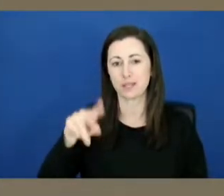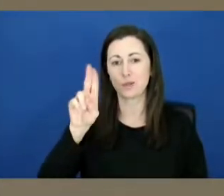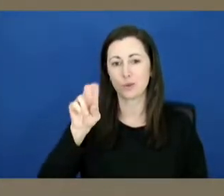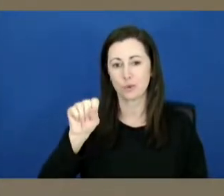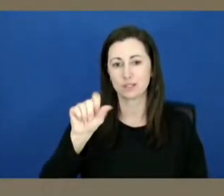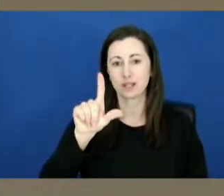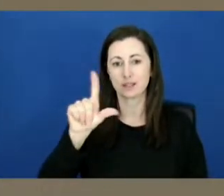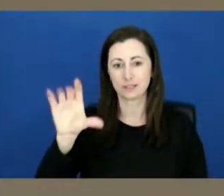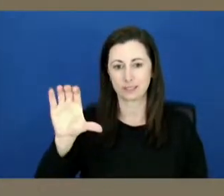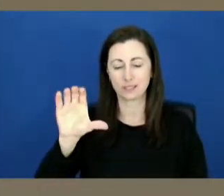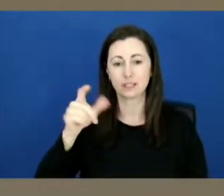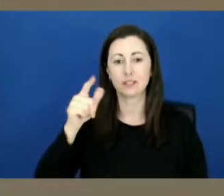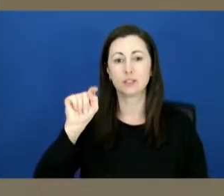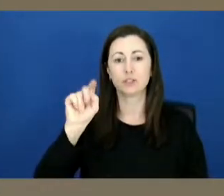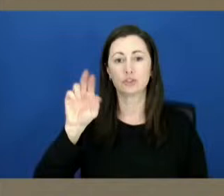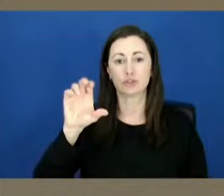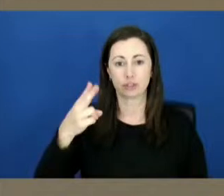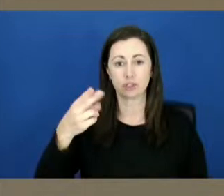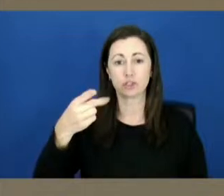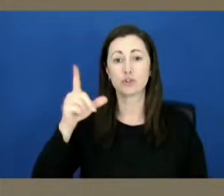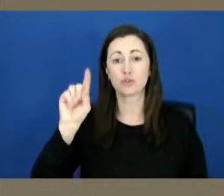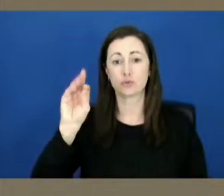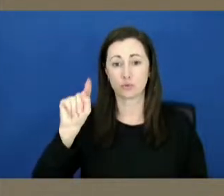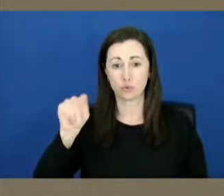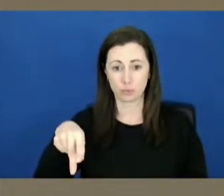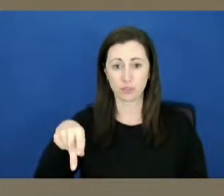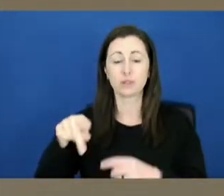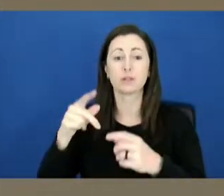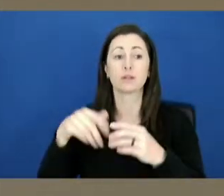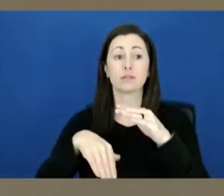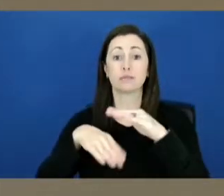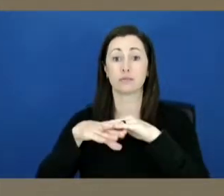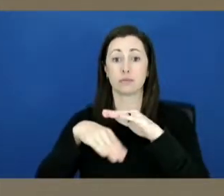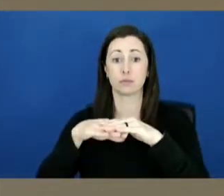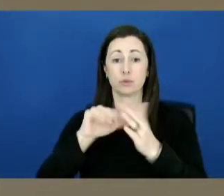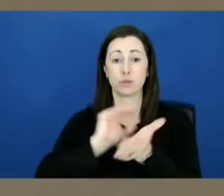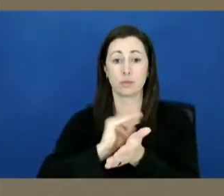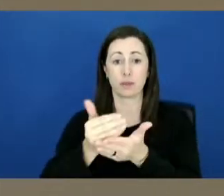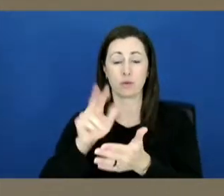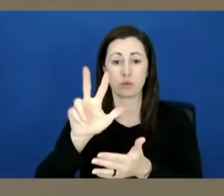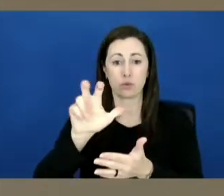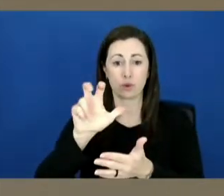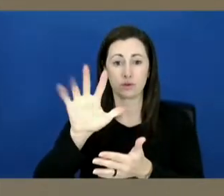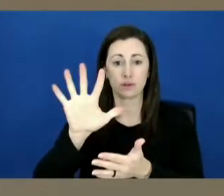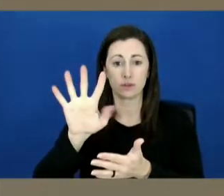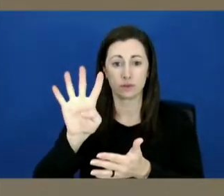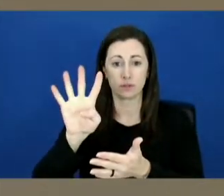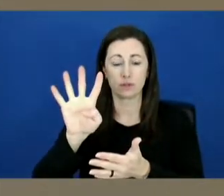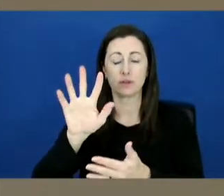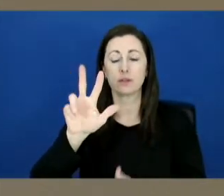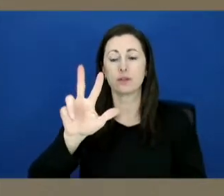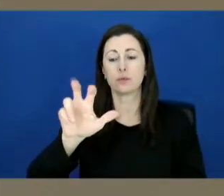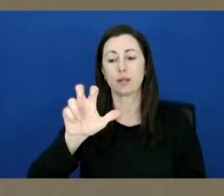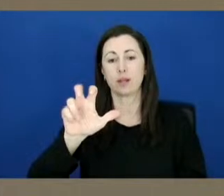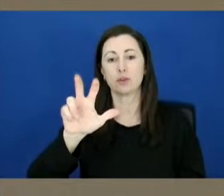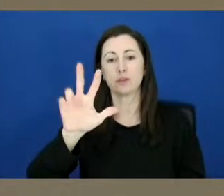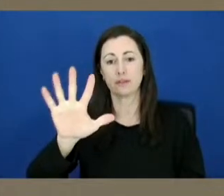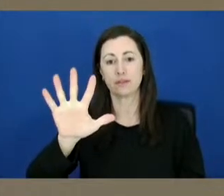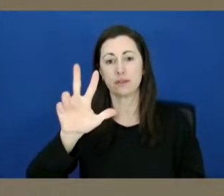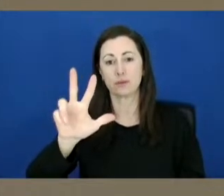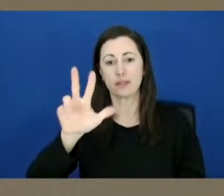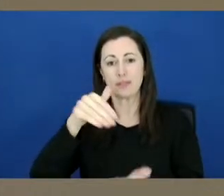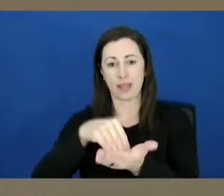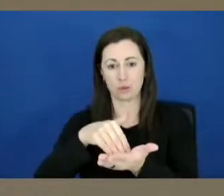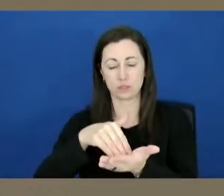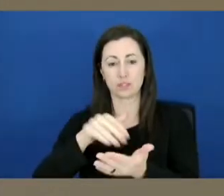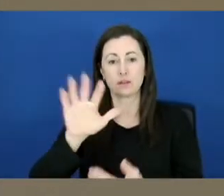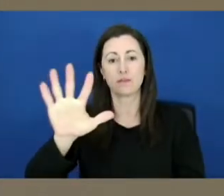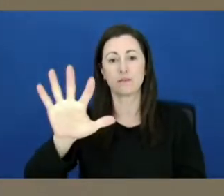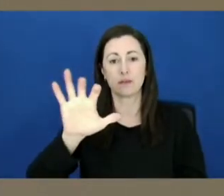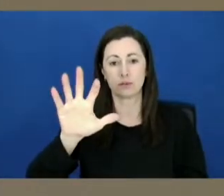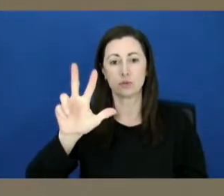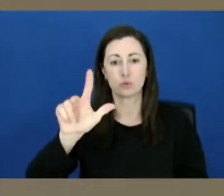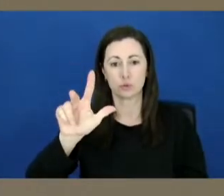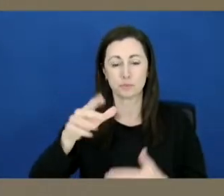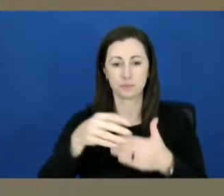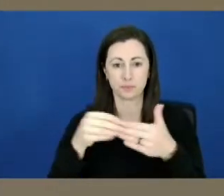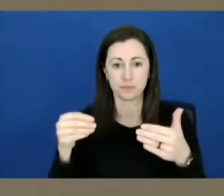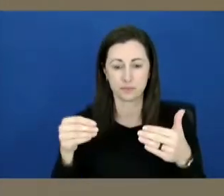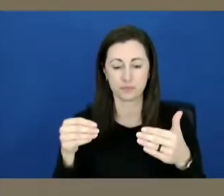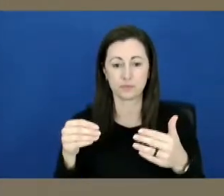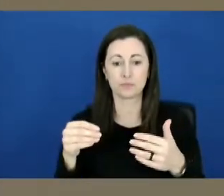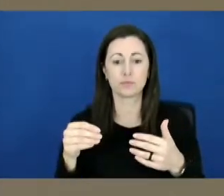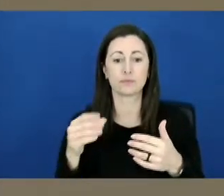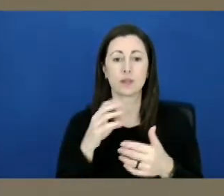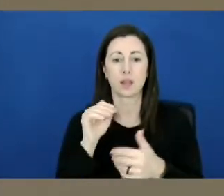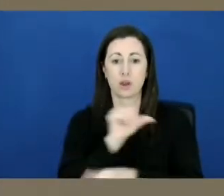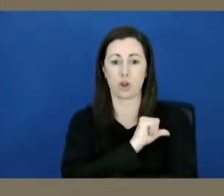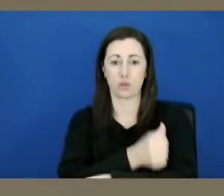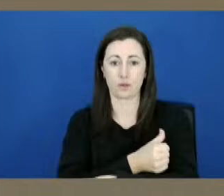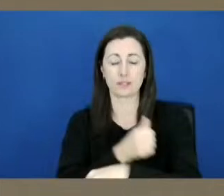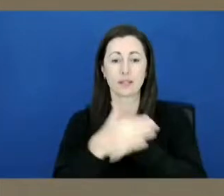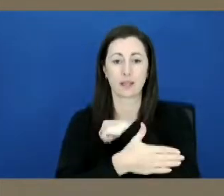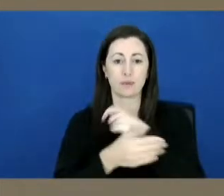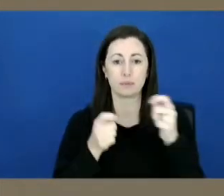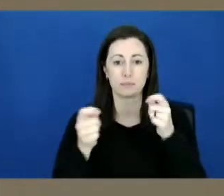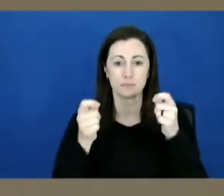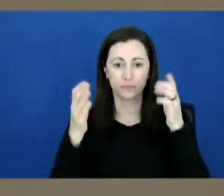INVESTMENT PROGRAM GRANT TO